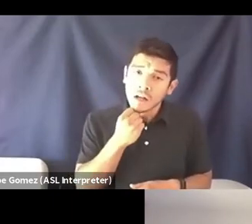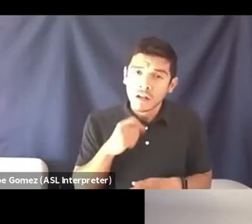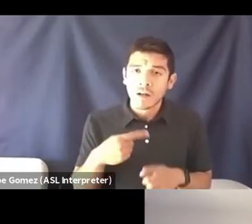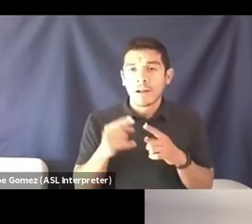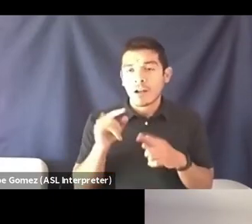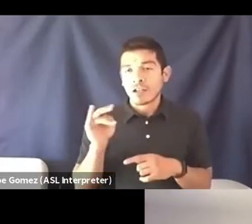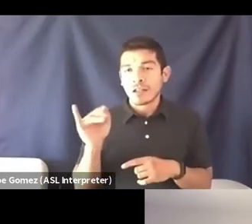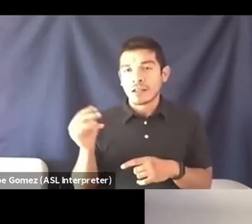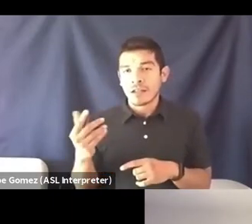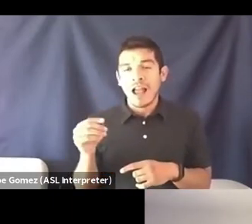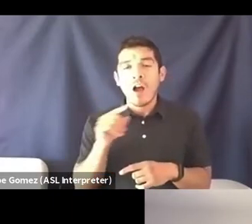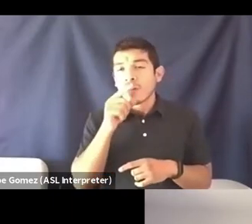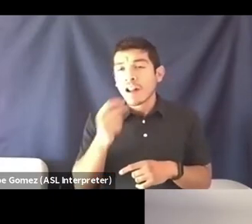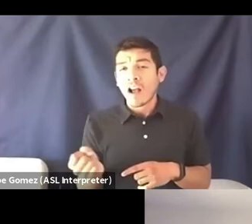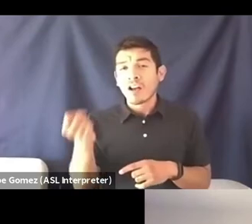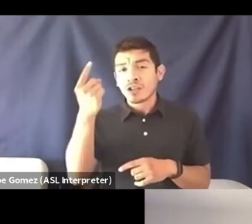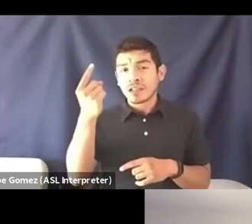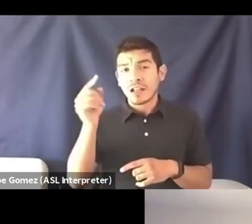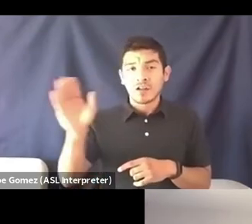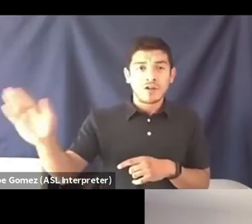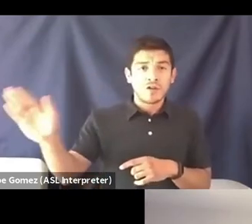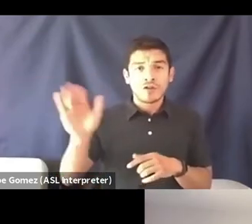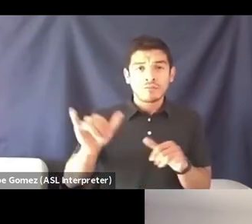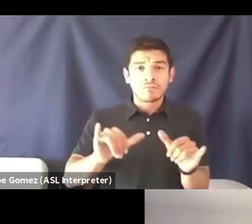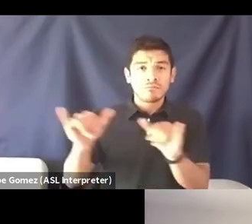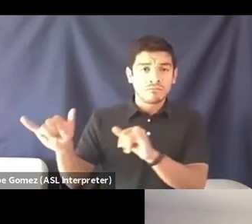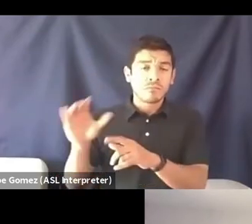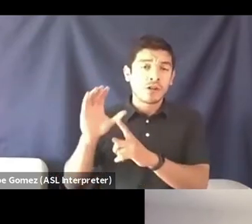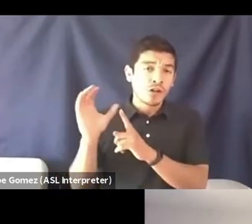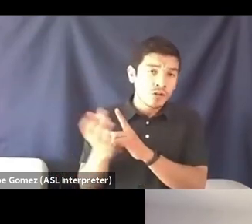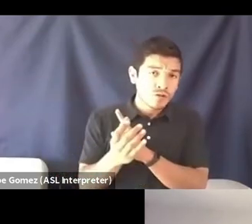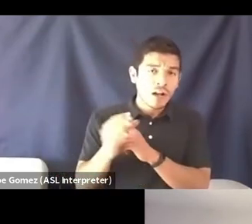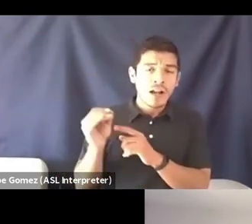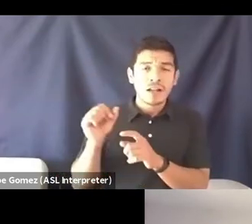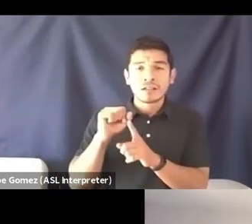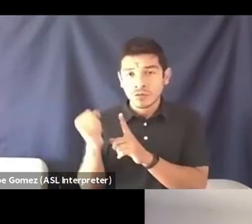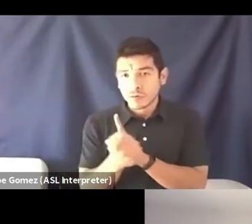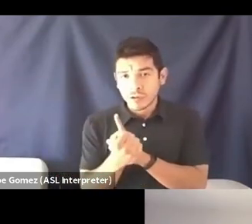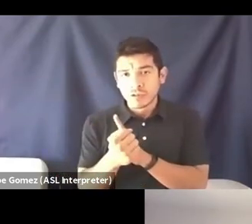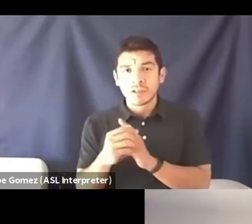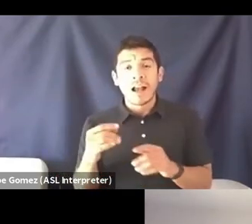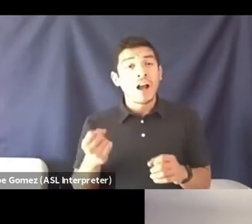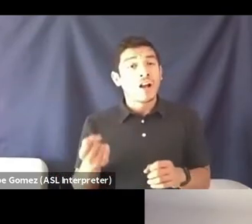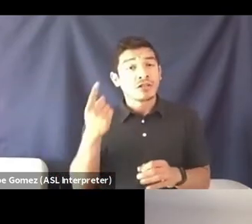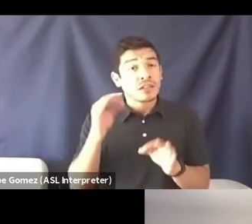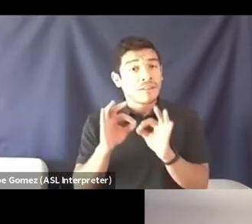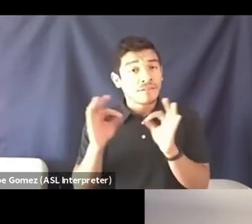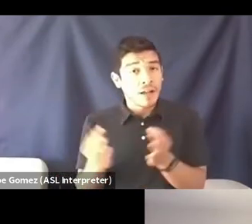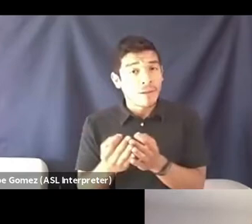And that really understands the culture and the situation, understands the family. Deeply cares about the family